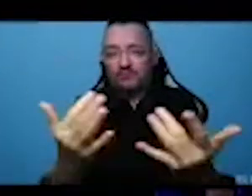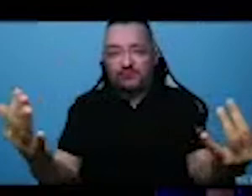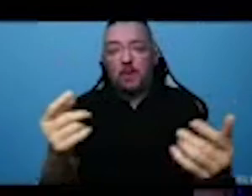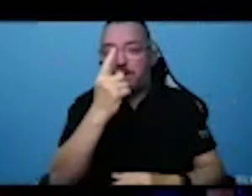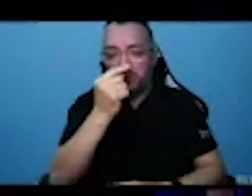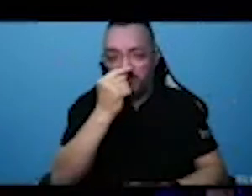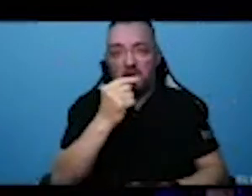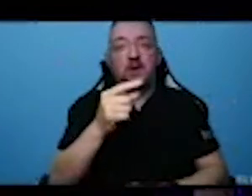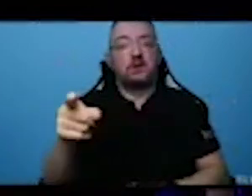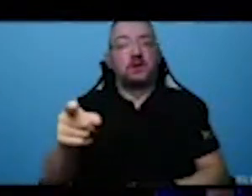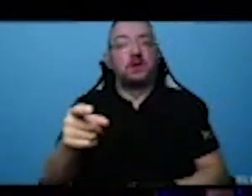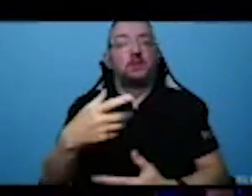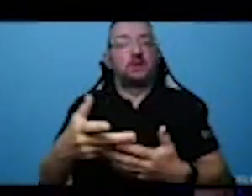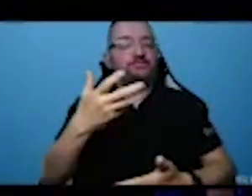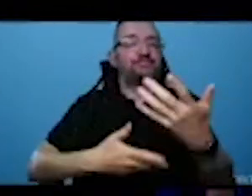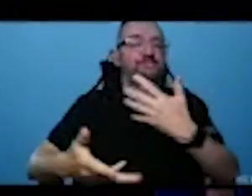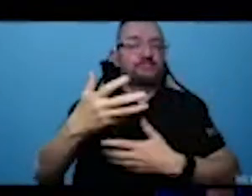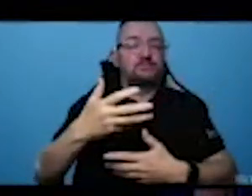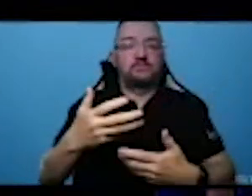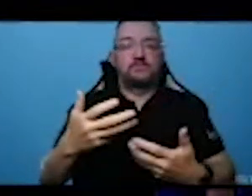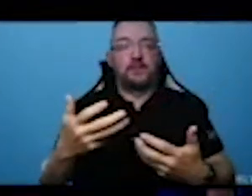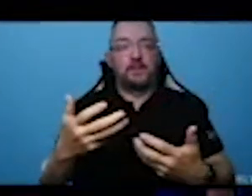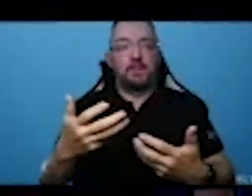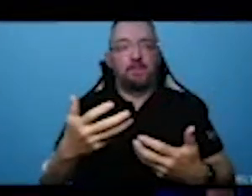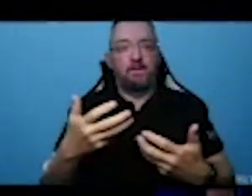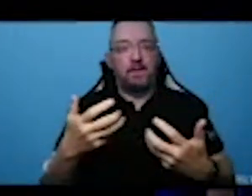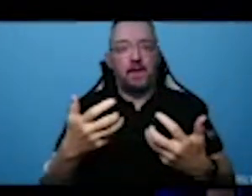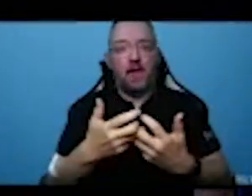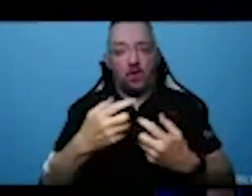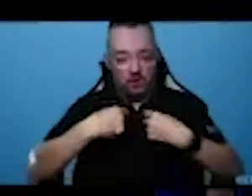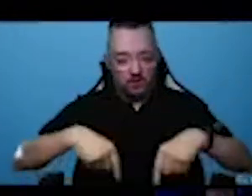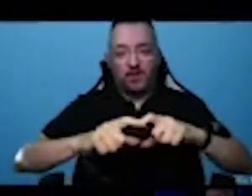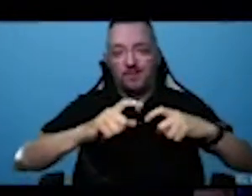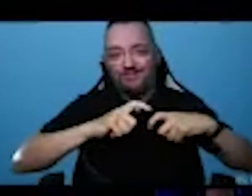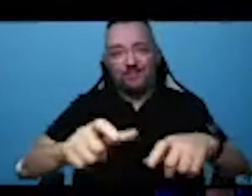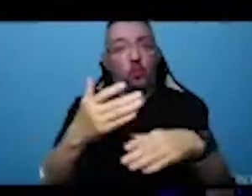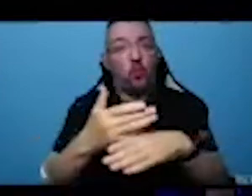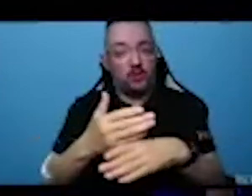about our work in this particular group. I'm also reflecting as I'm listening to